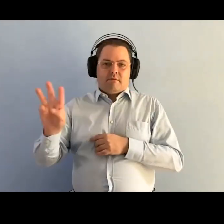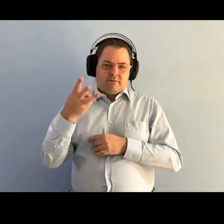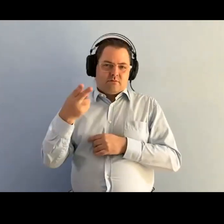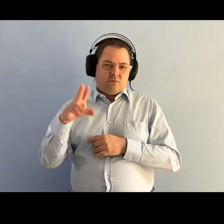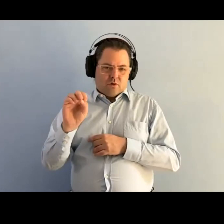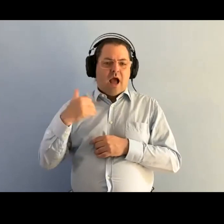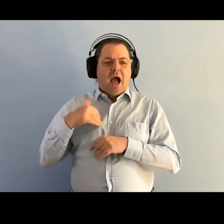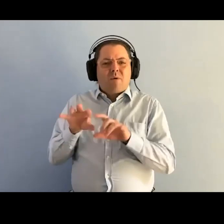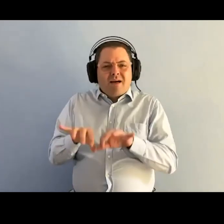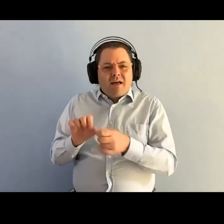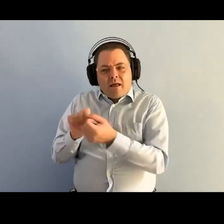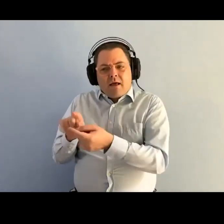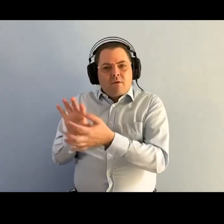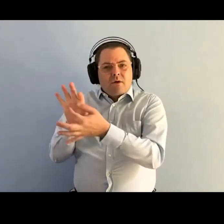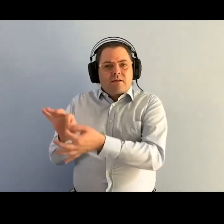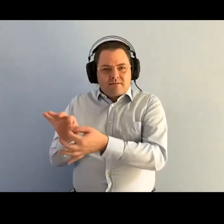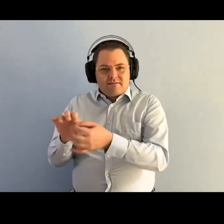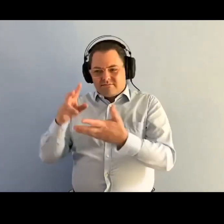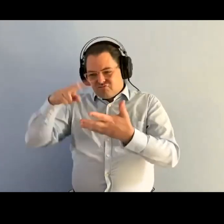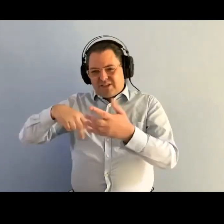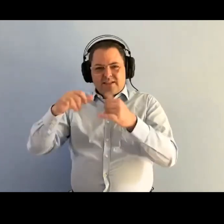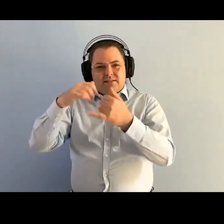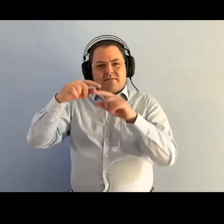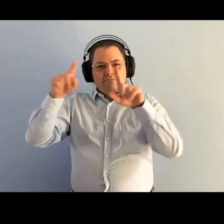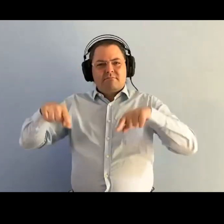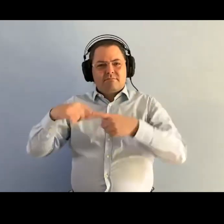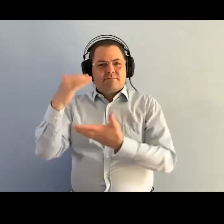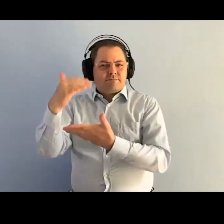available on the website in coming weeks.